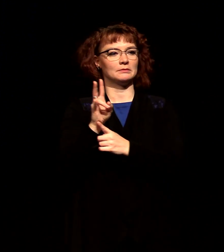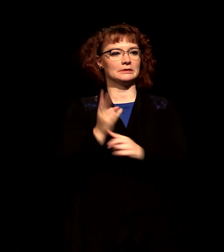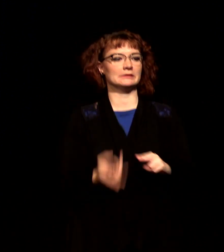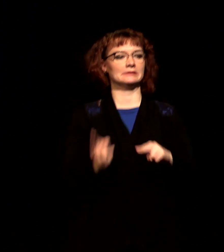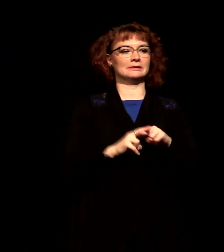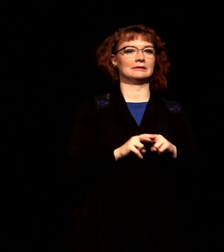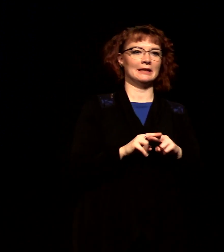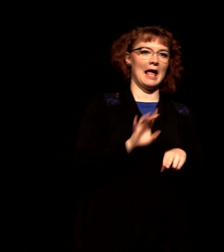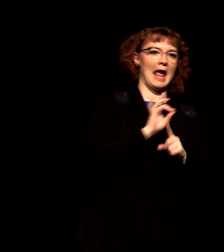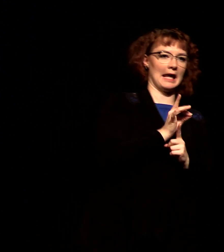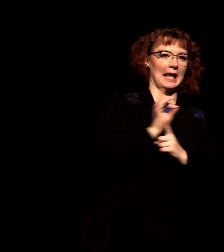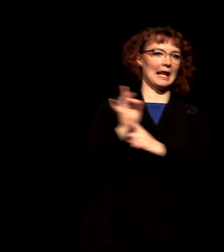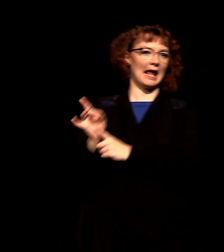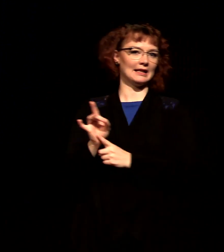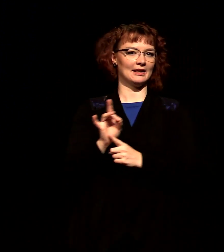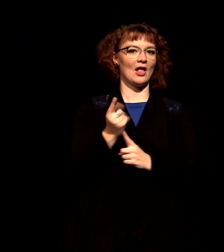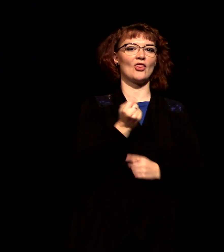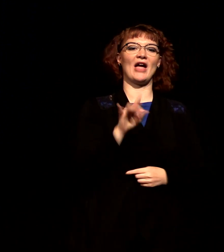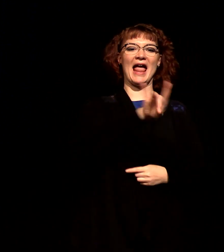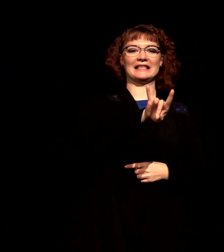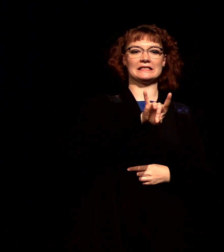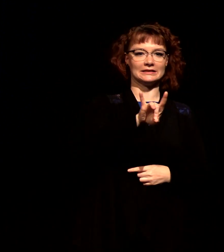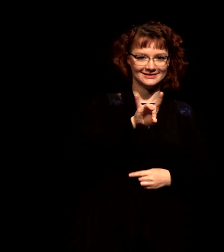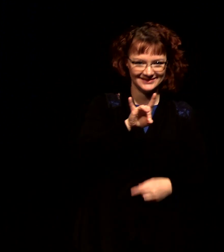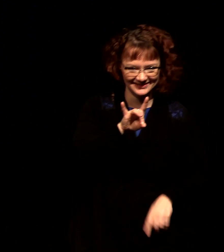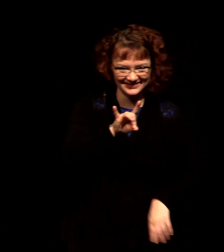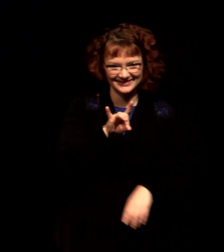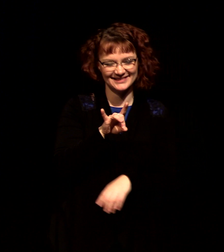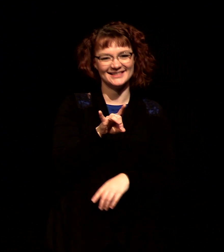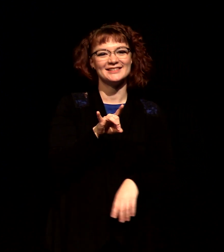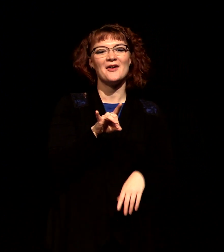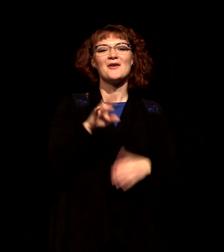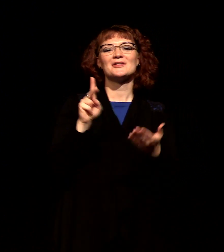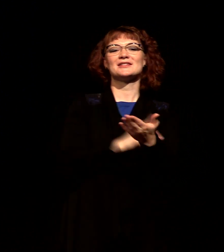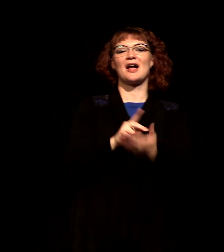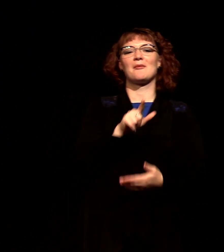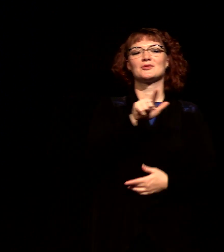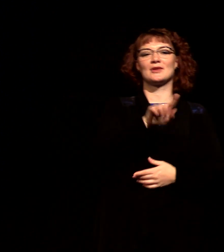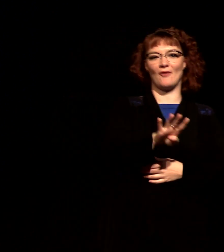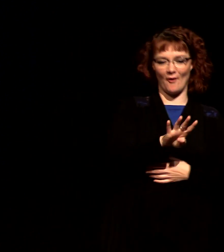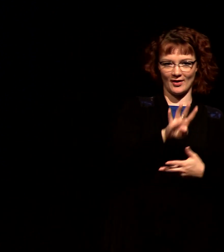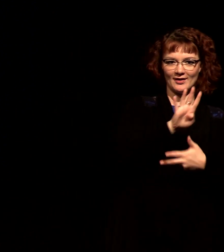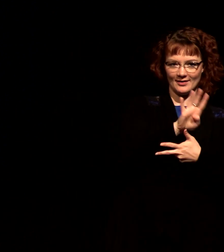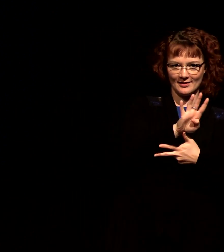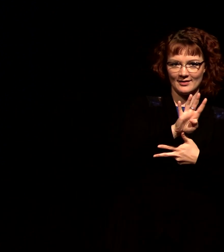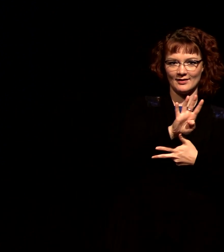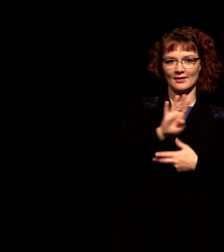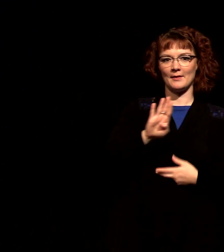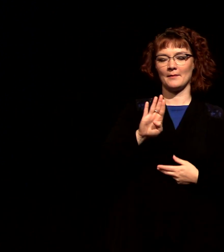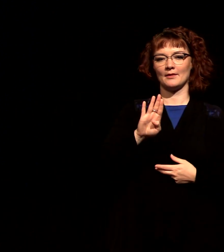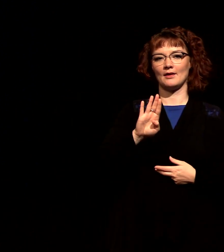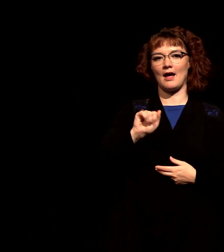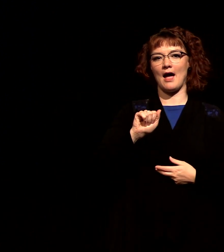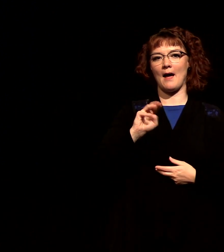speak for about eight minutes, I'm going to kick us off talking about Psalm 24. Then Dr. Amit Bhatia, professor in academic